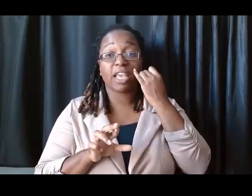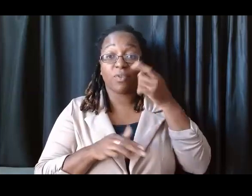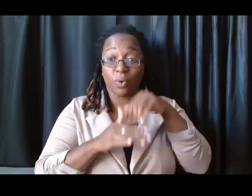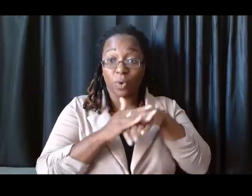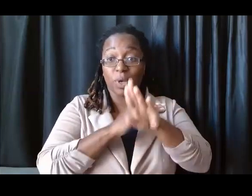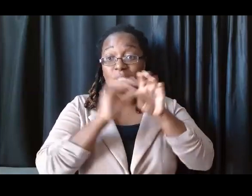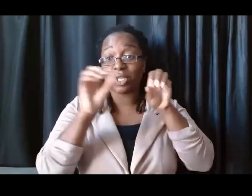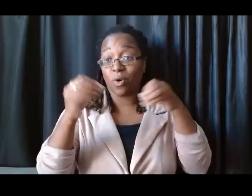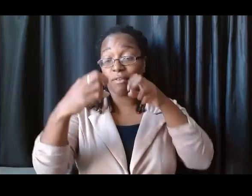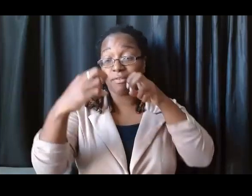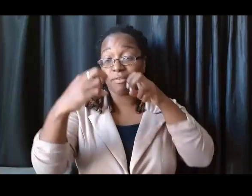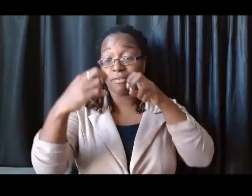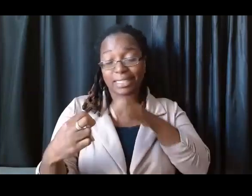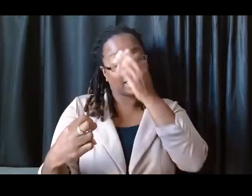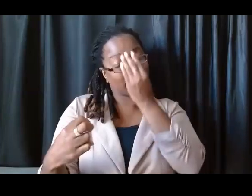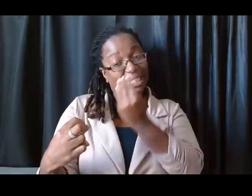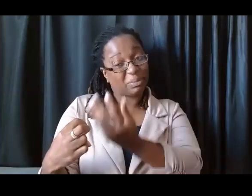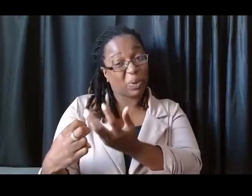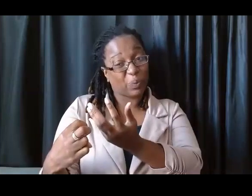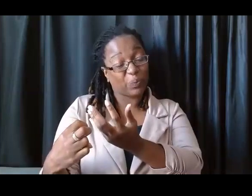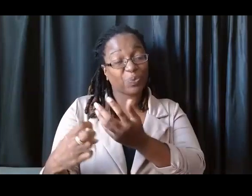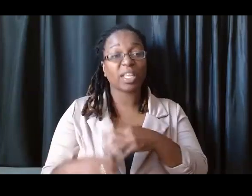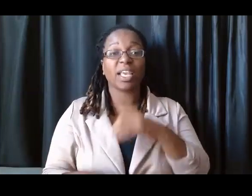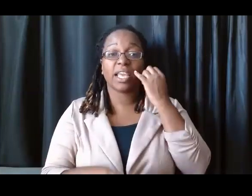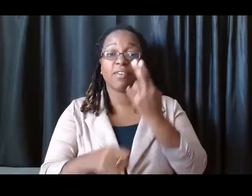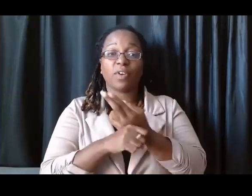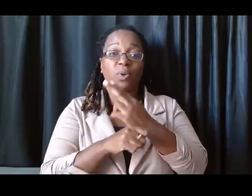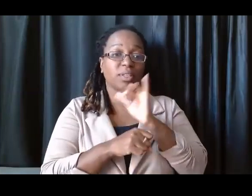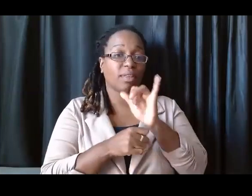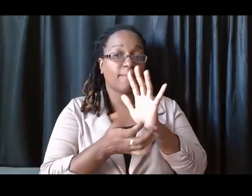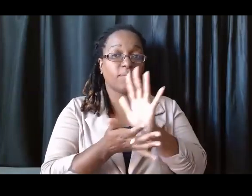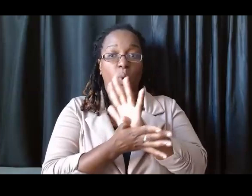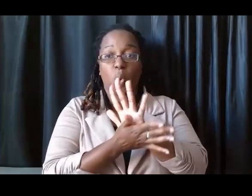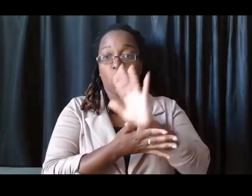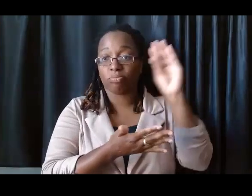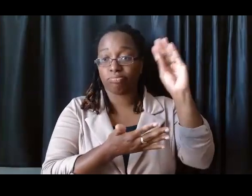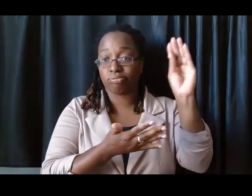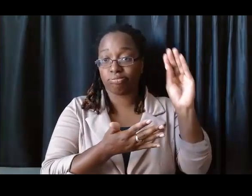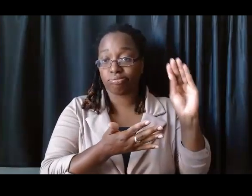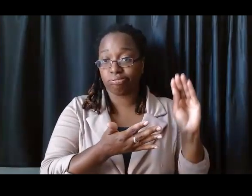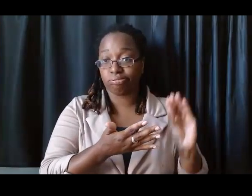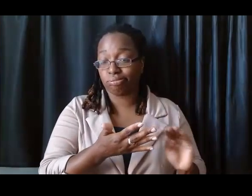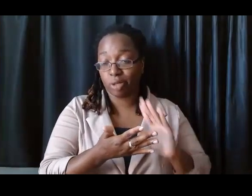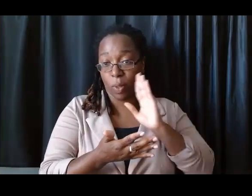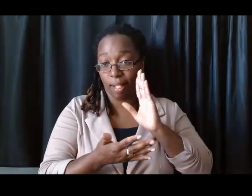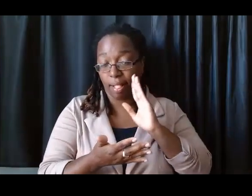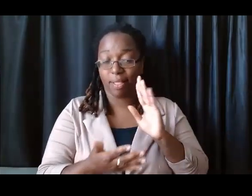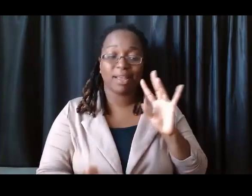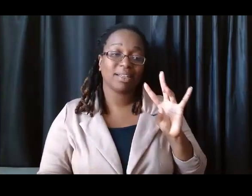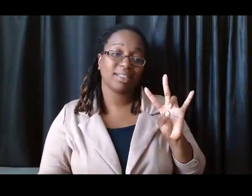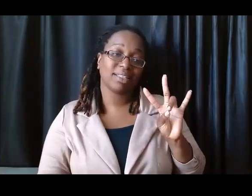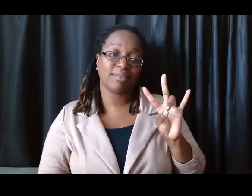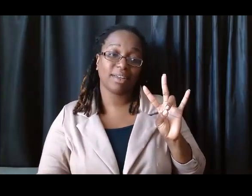If you're using that blank official form, the 795, write it on there.